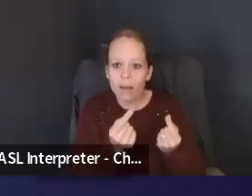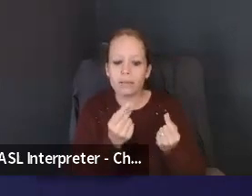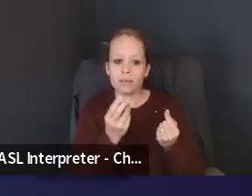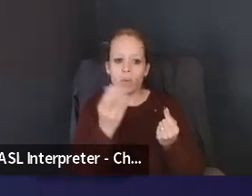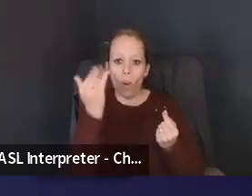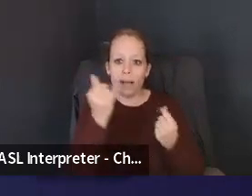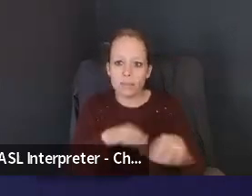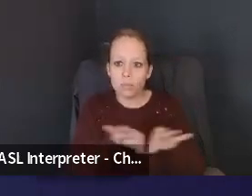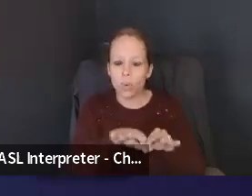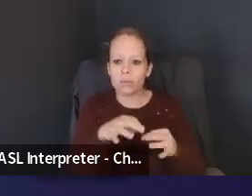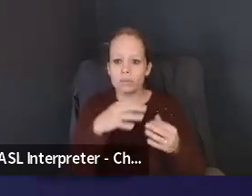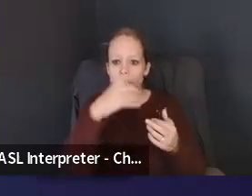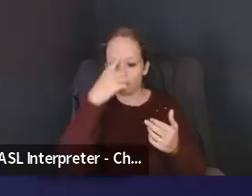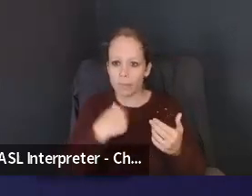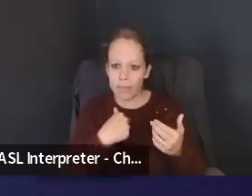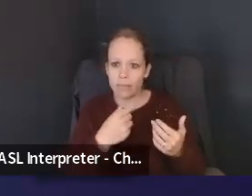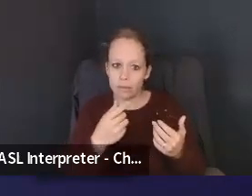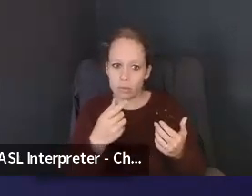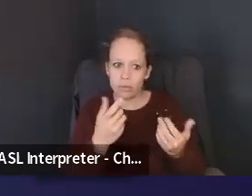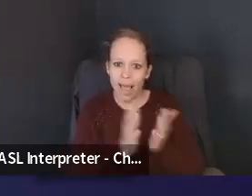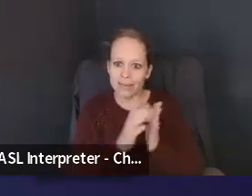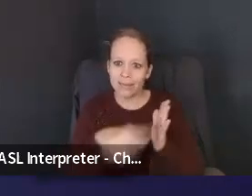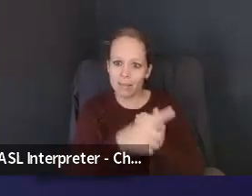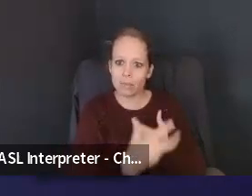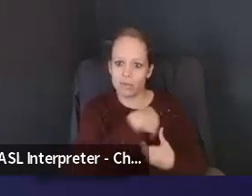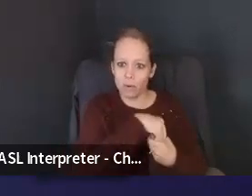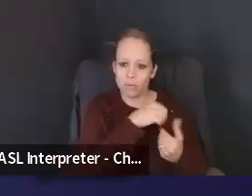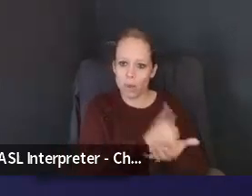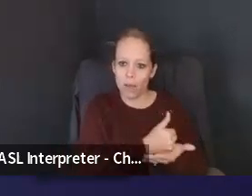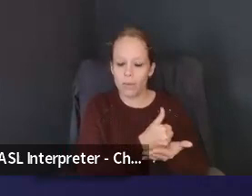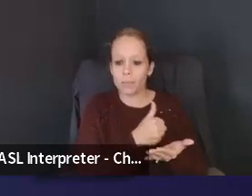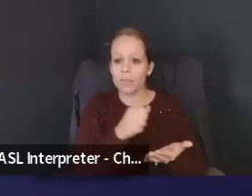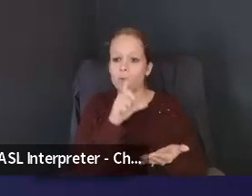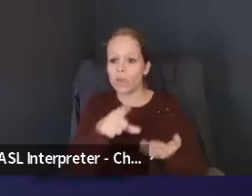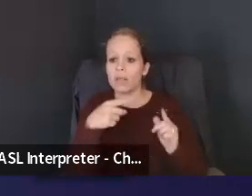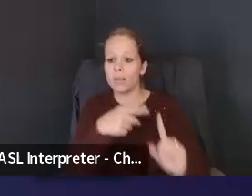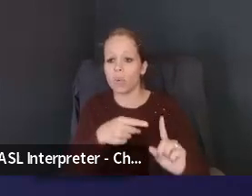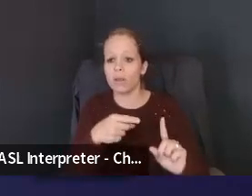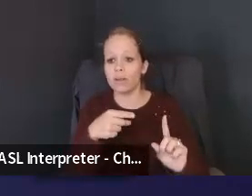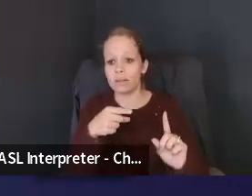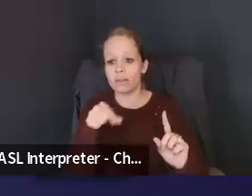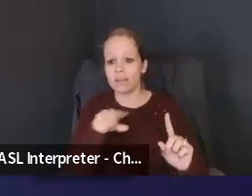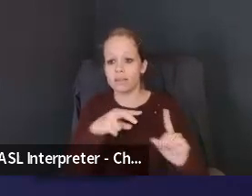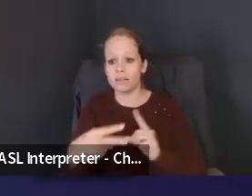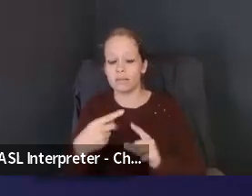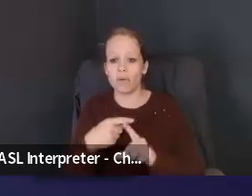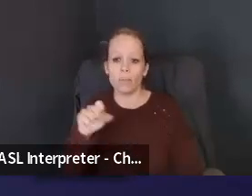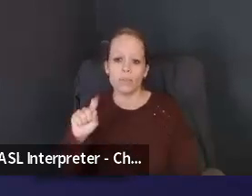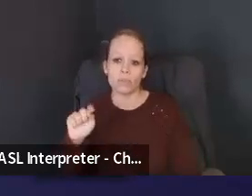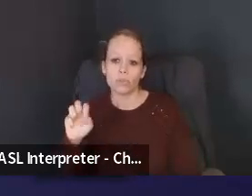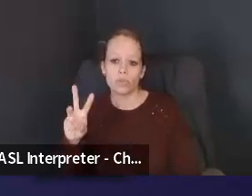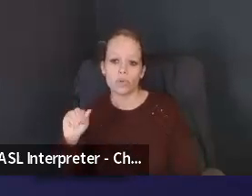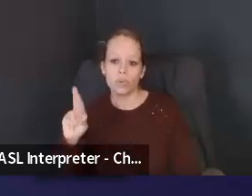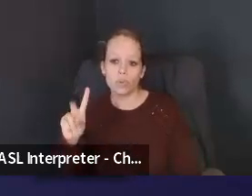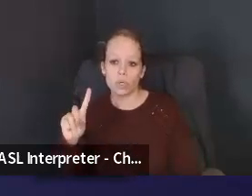pay for them. I mean, ultimately, you're looking at this from a lens of stewardship, right? This is